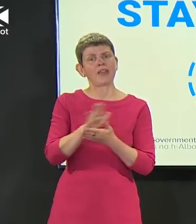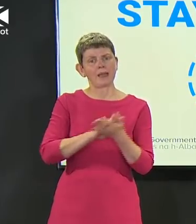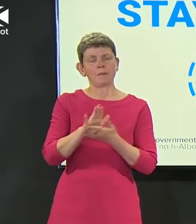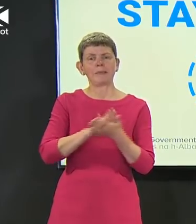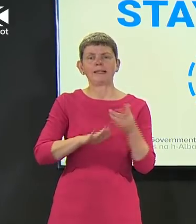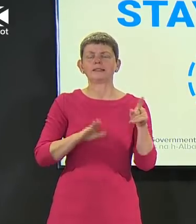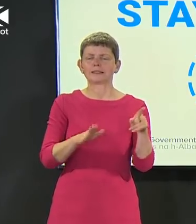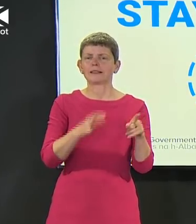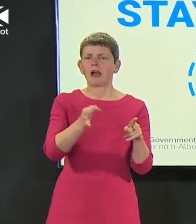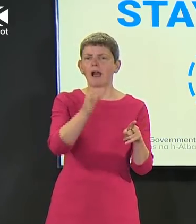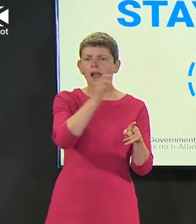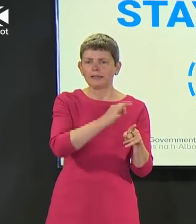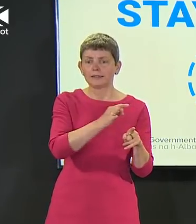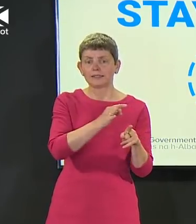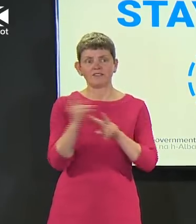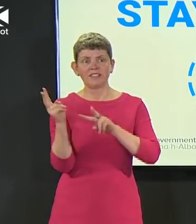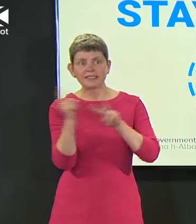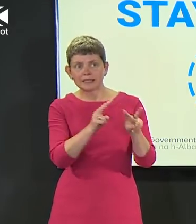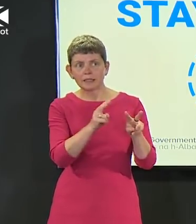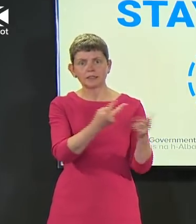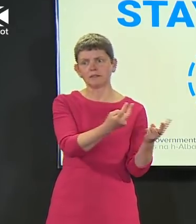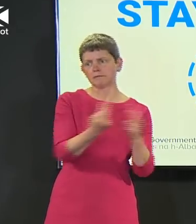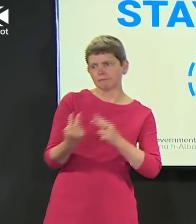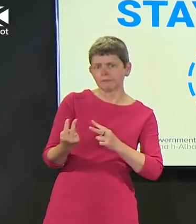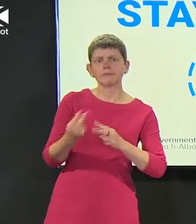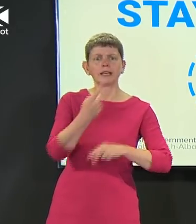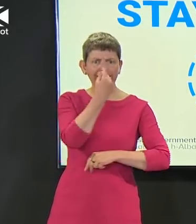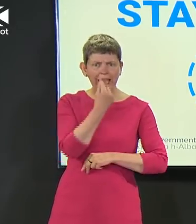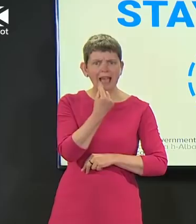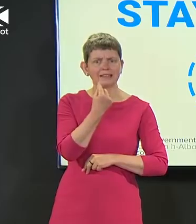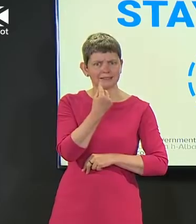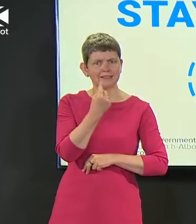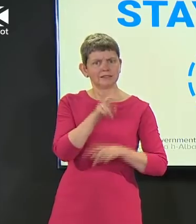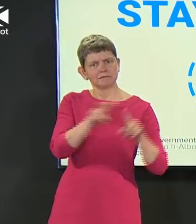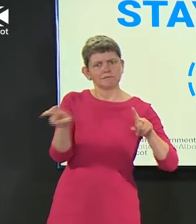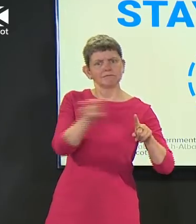for islanders and visitors to travel to and from the islands and i know that will make a difference